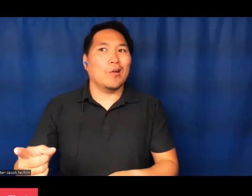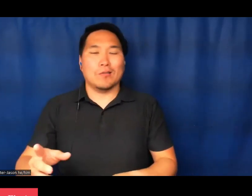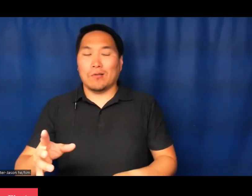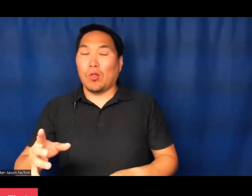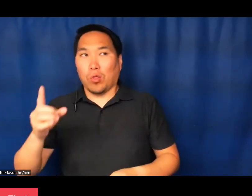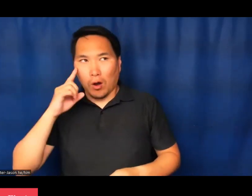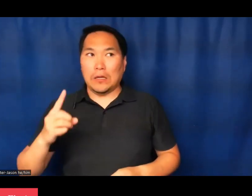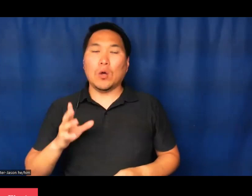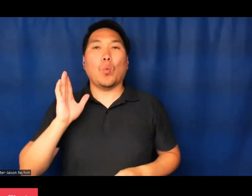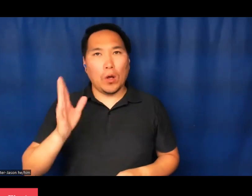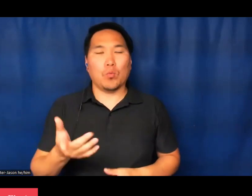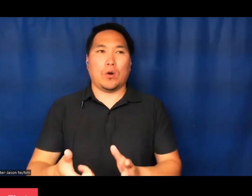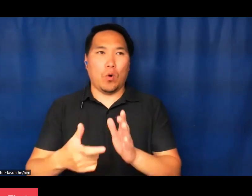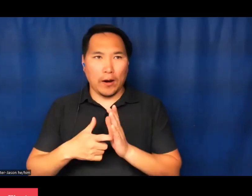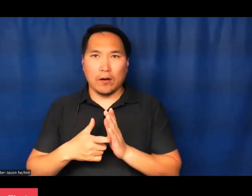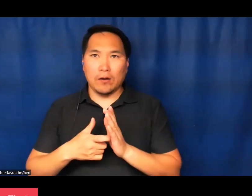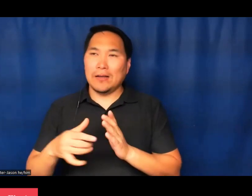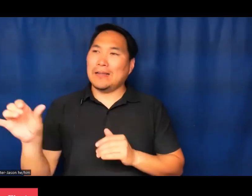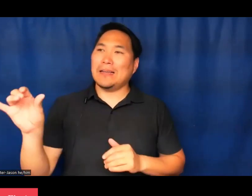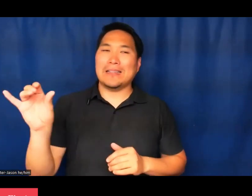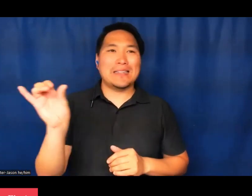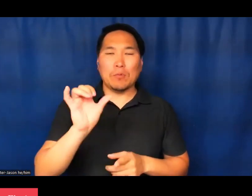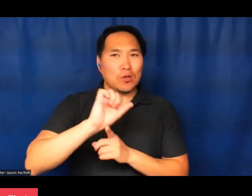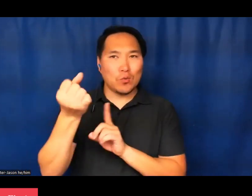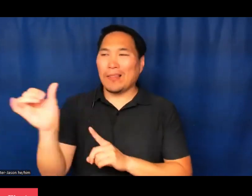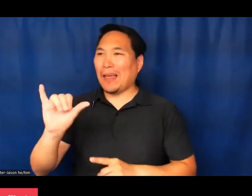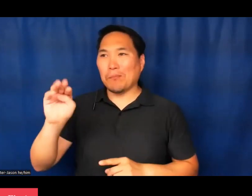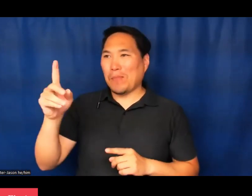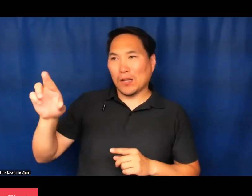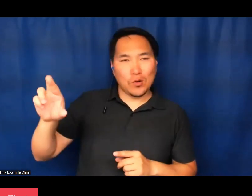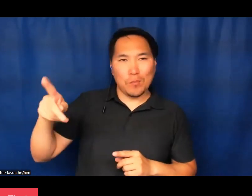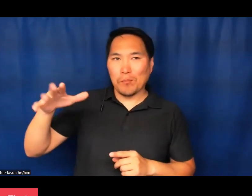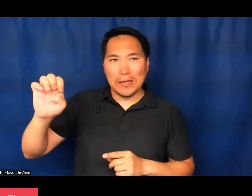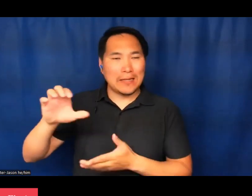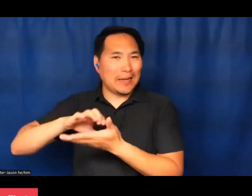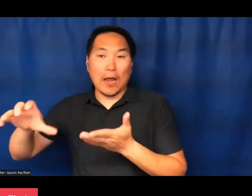exercise case like masterpiece cake shop or like 303 Creative.